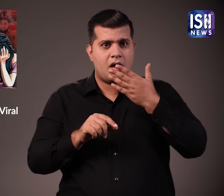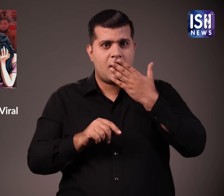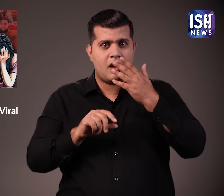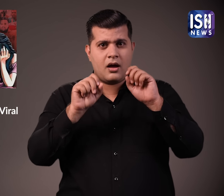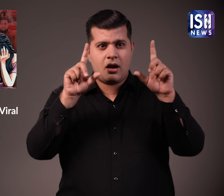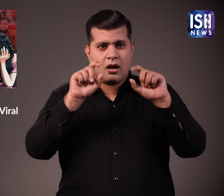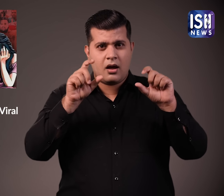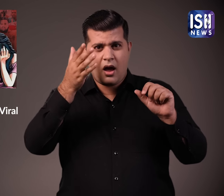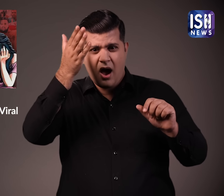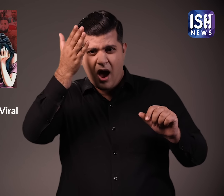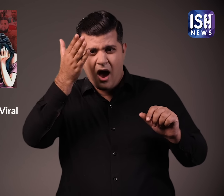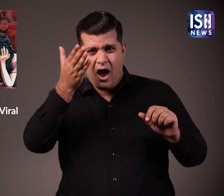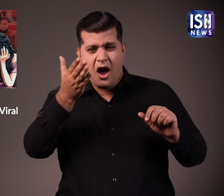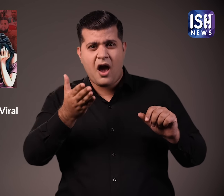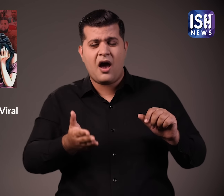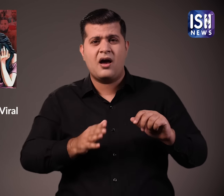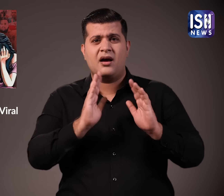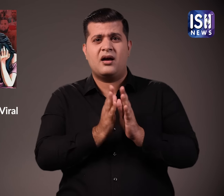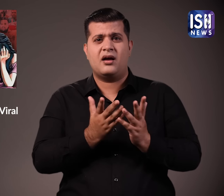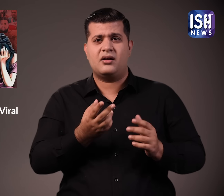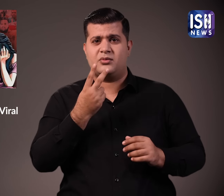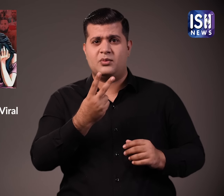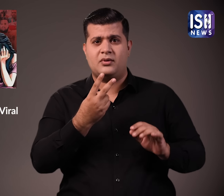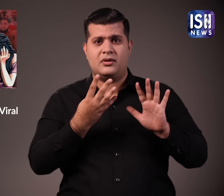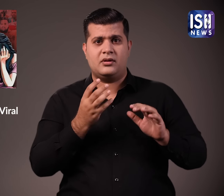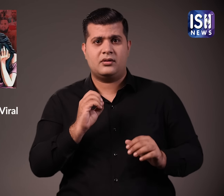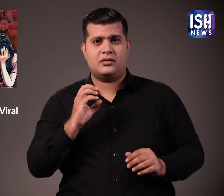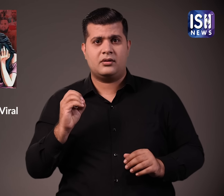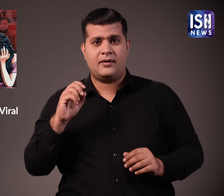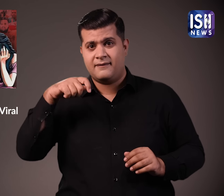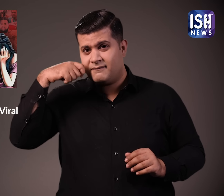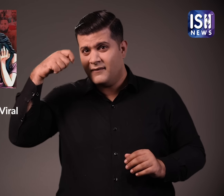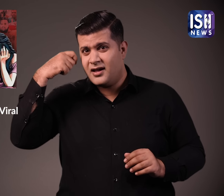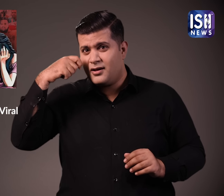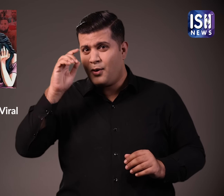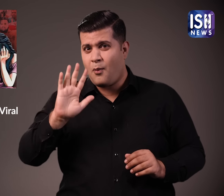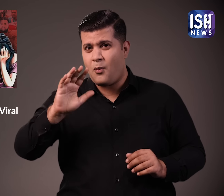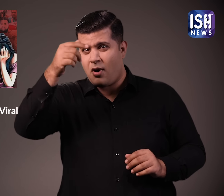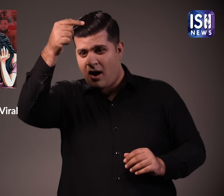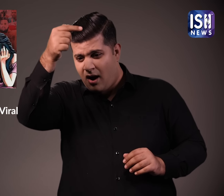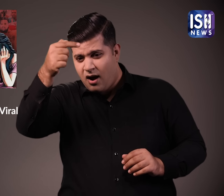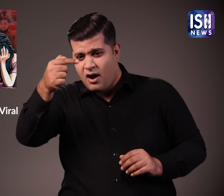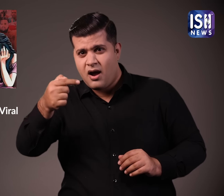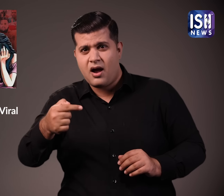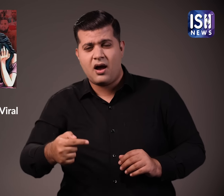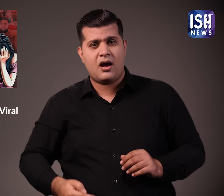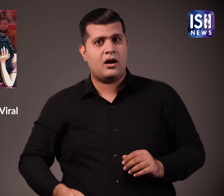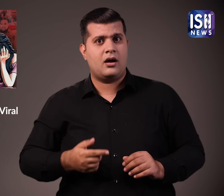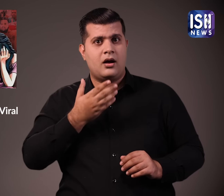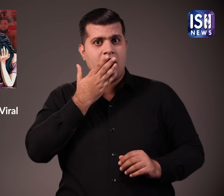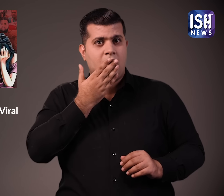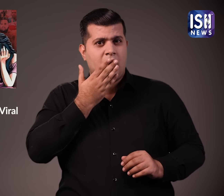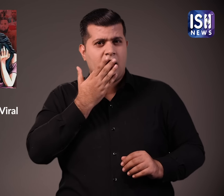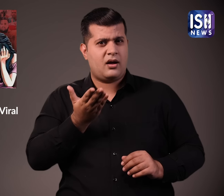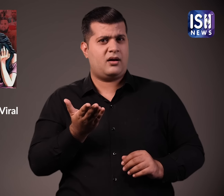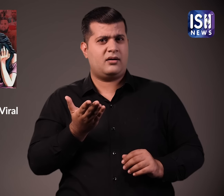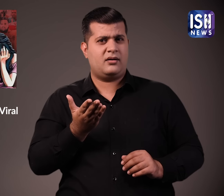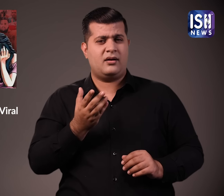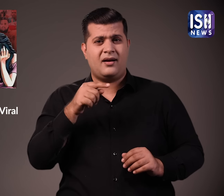Shockingly, there were more than 2900 videos. Whoa!